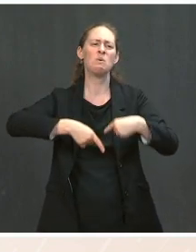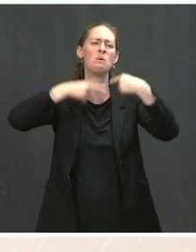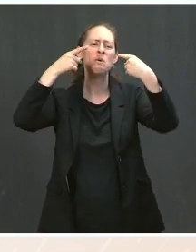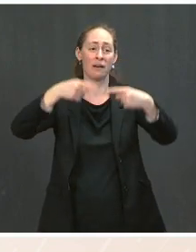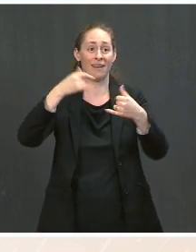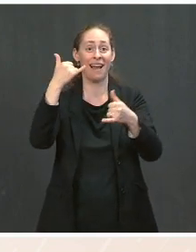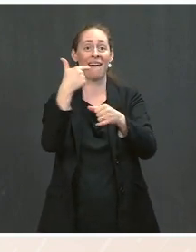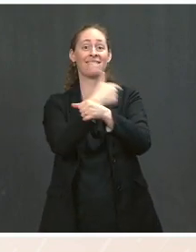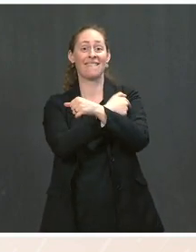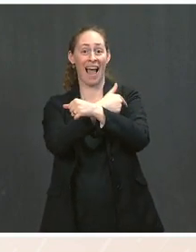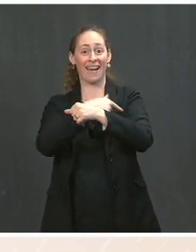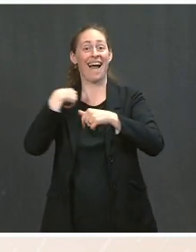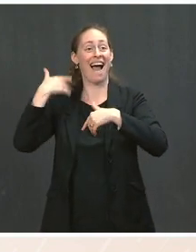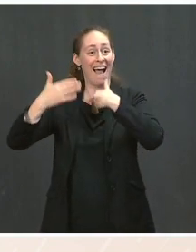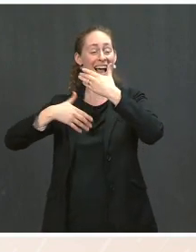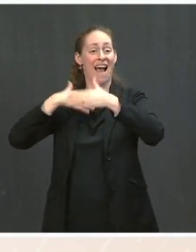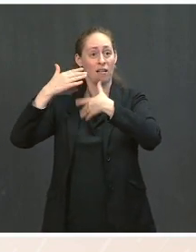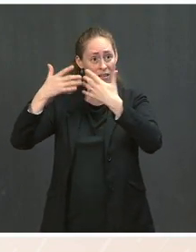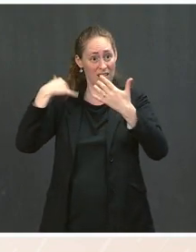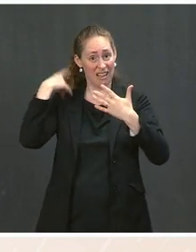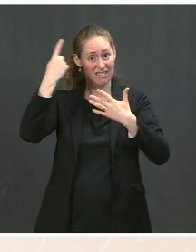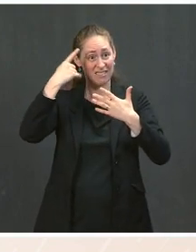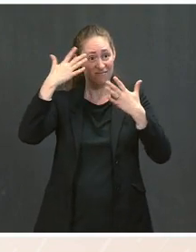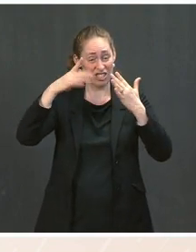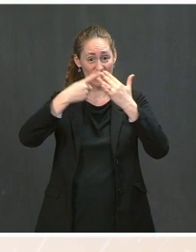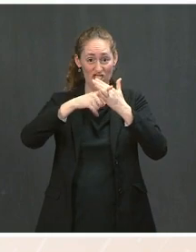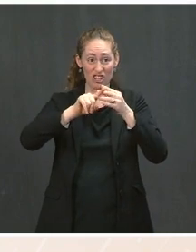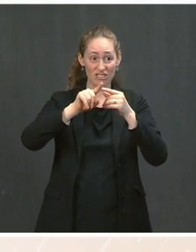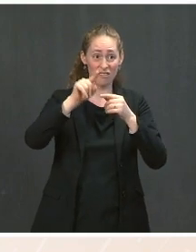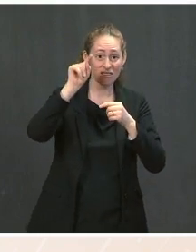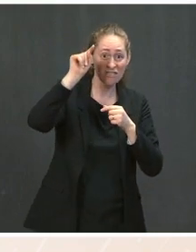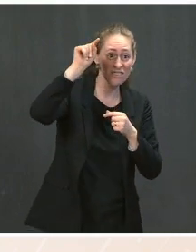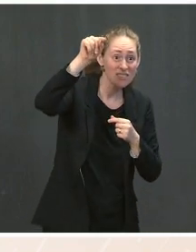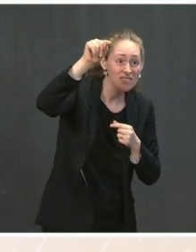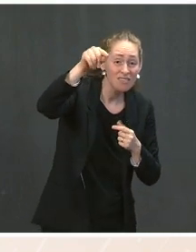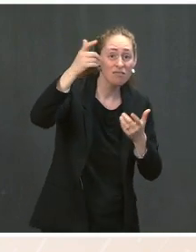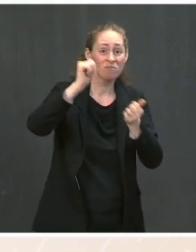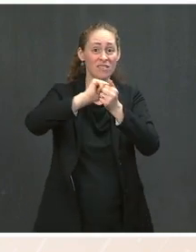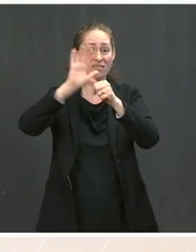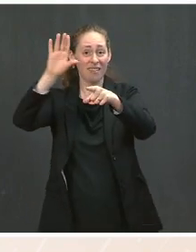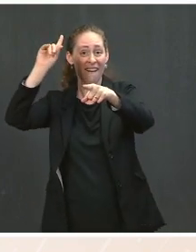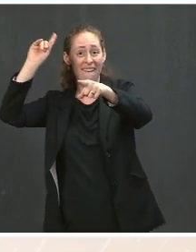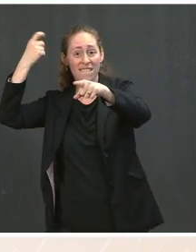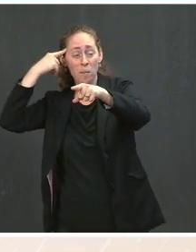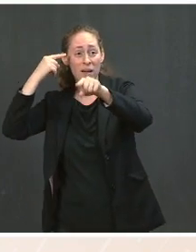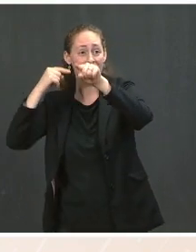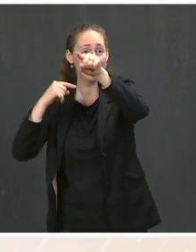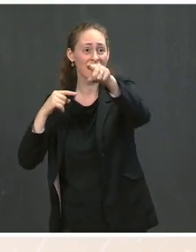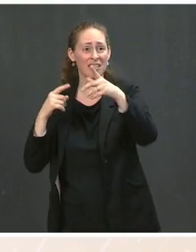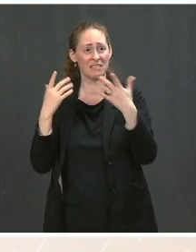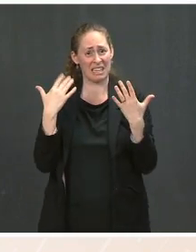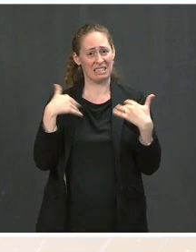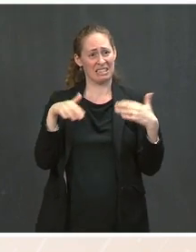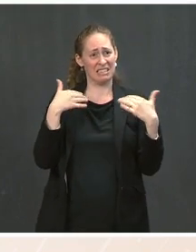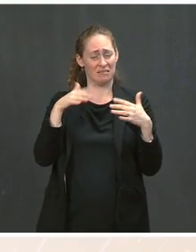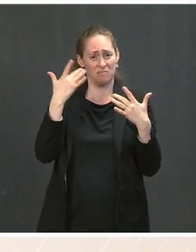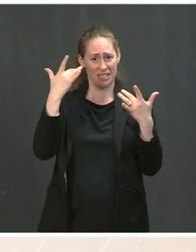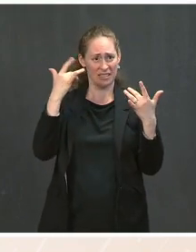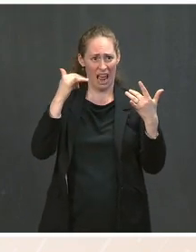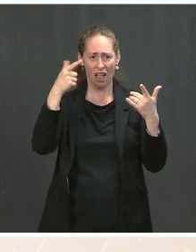have conversations started with the Trudeau government about loosening the restrictions? Ms. Psaki: Well, we would -- obviously, the conversations --